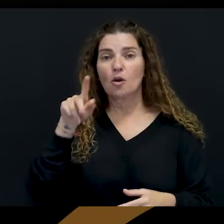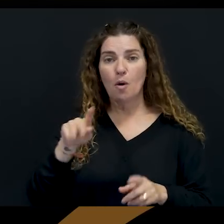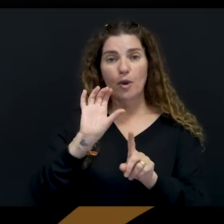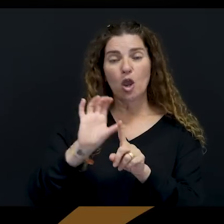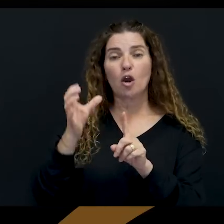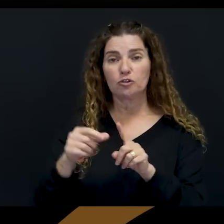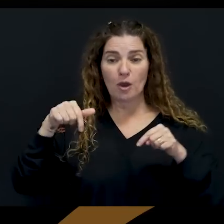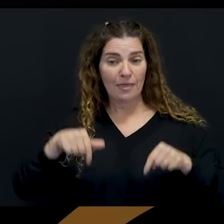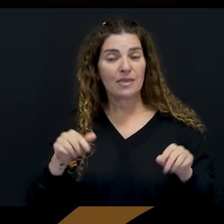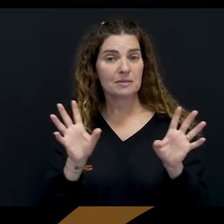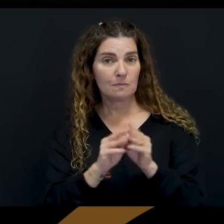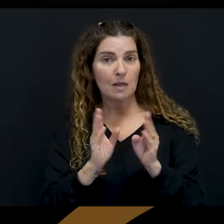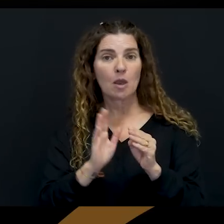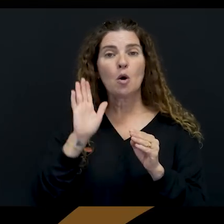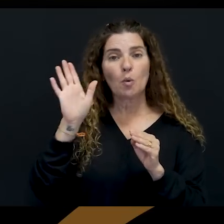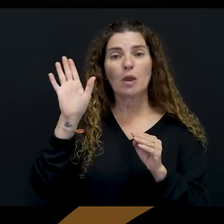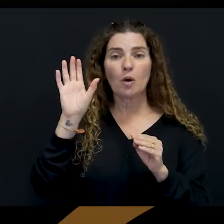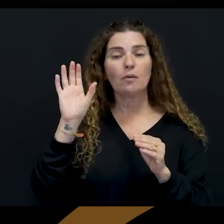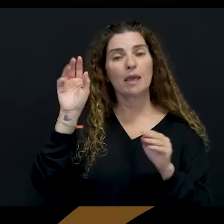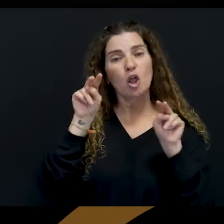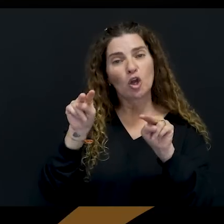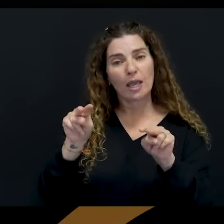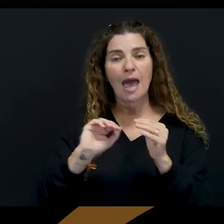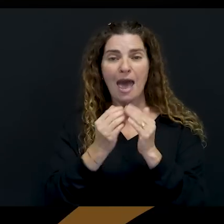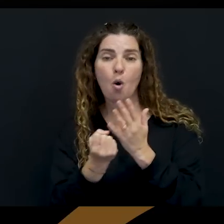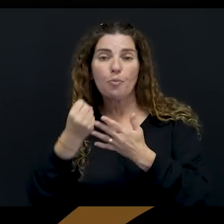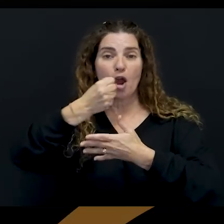this symposium will explore how prioritizing accessibility